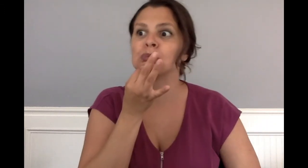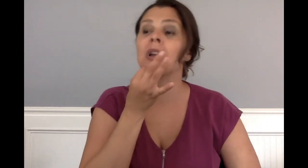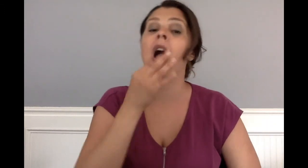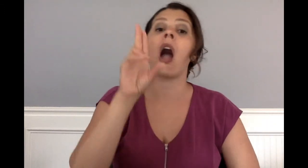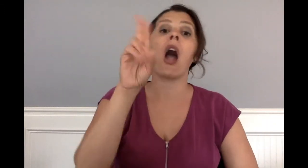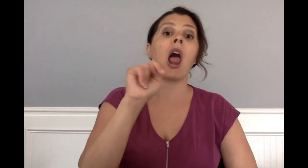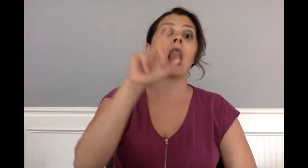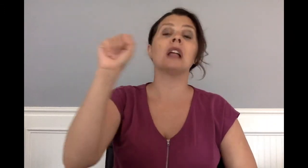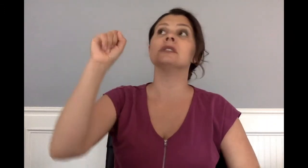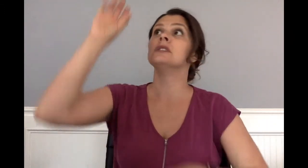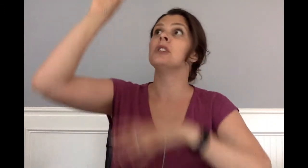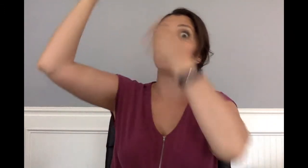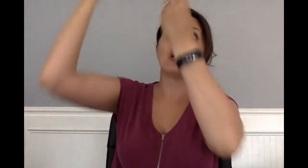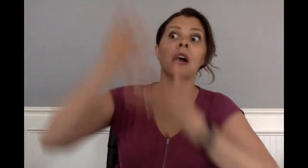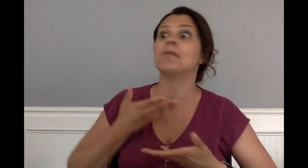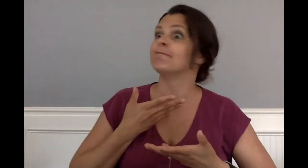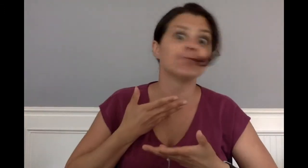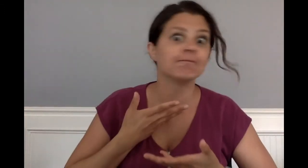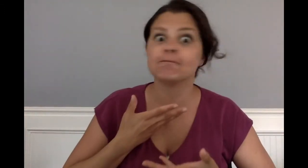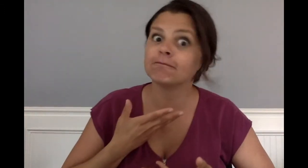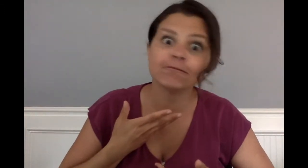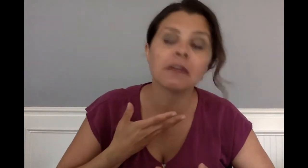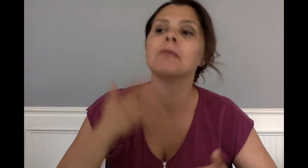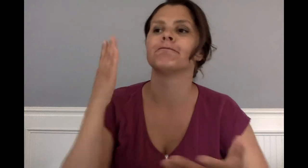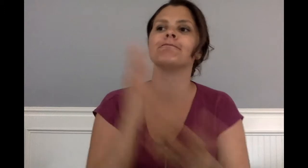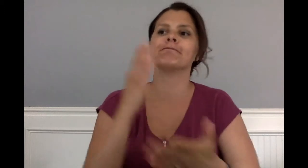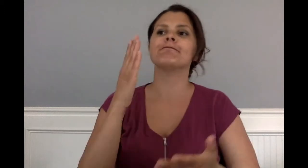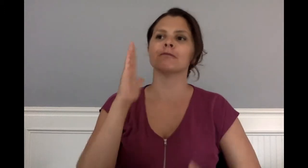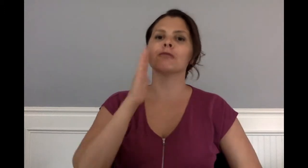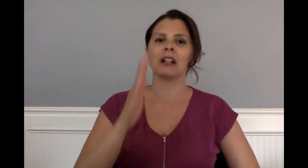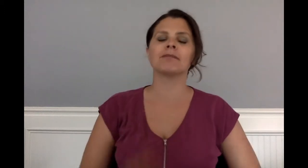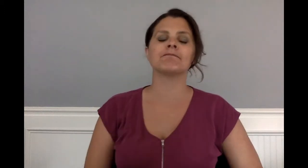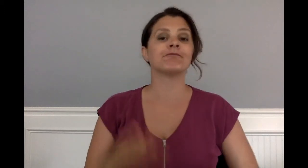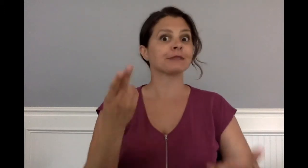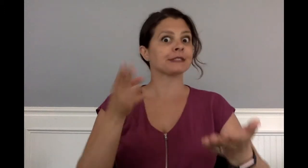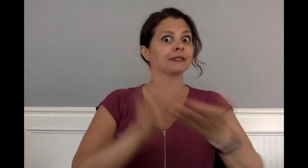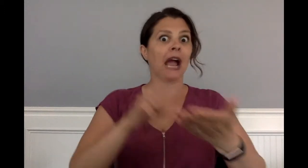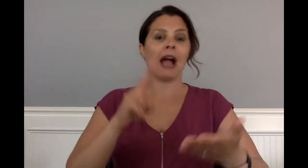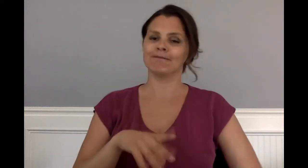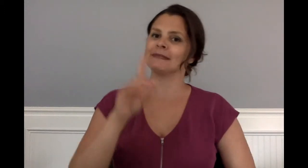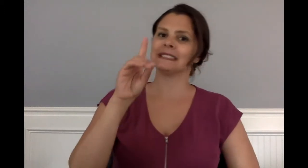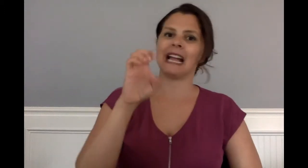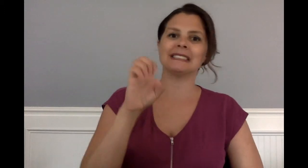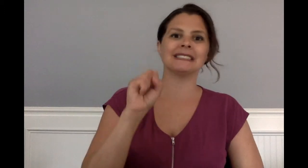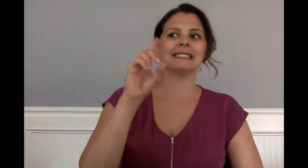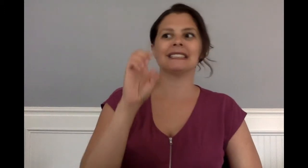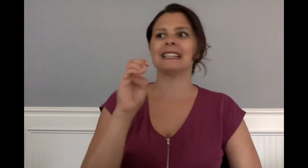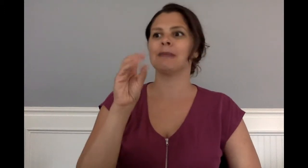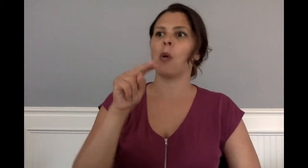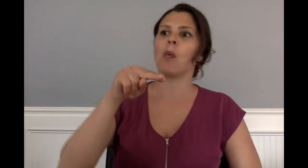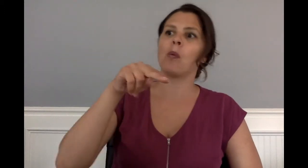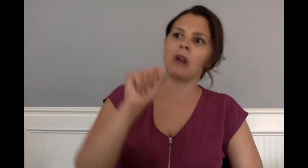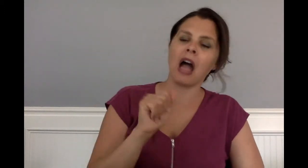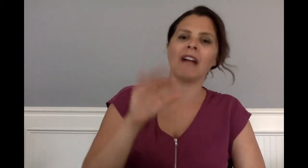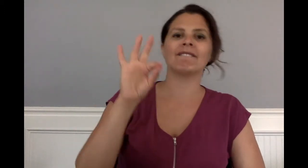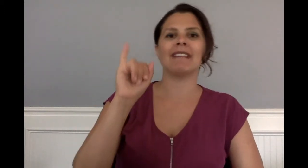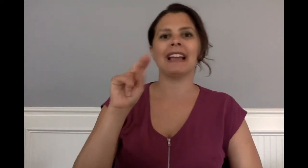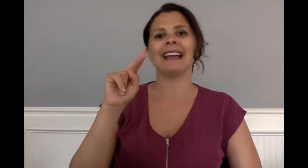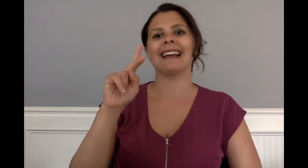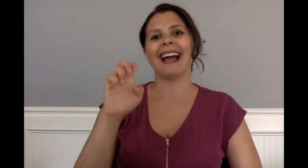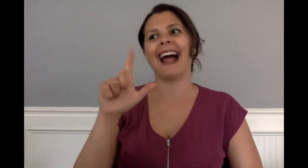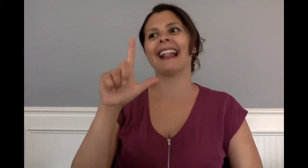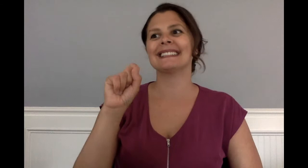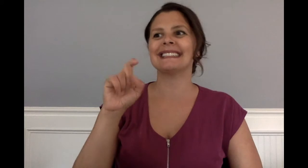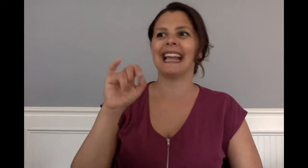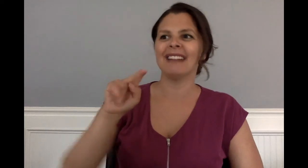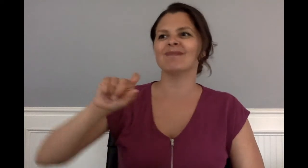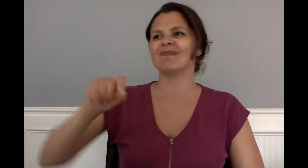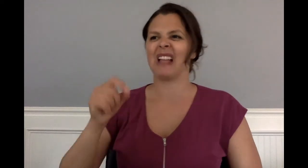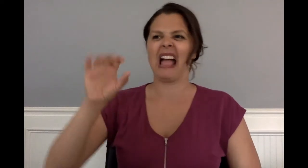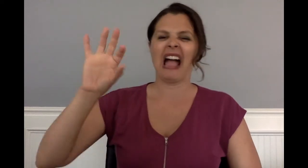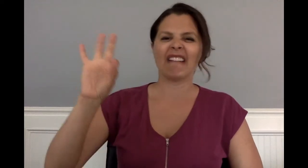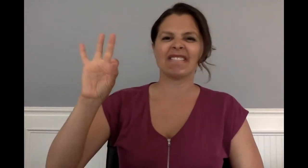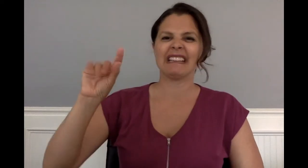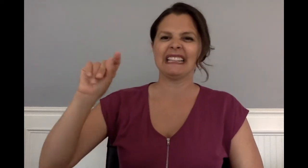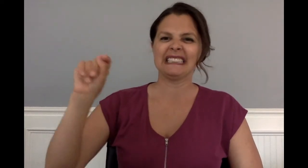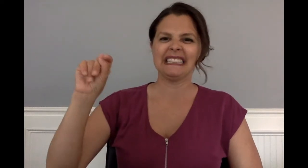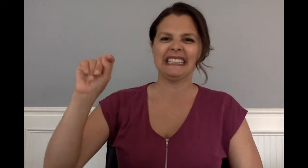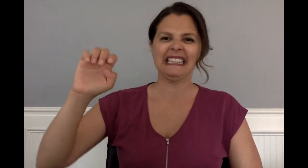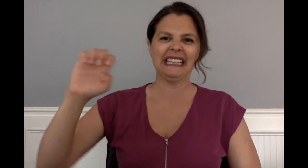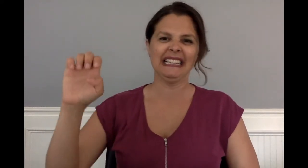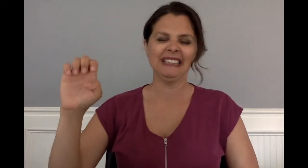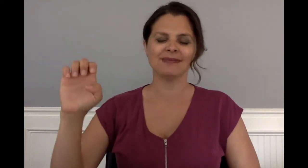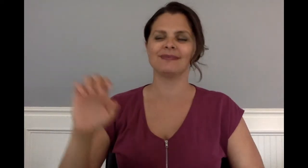unless the universe tells her differently. Signed,Desdemona Finkelstein, F.T.E.”